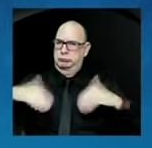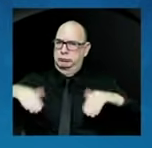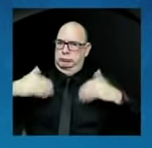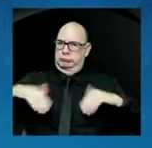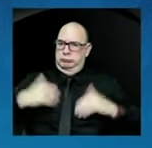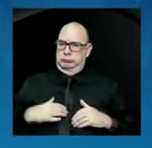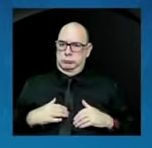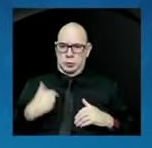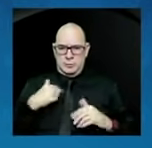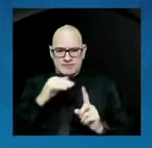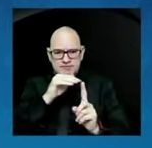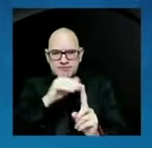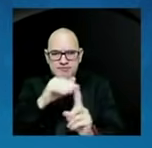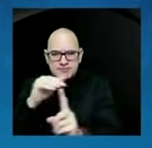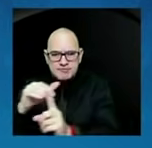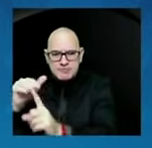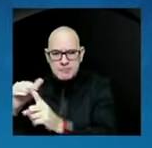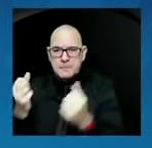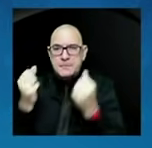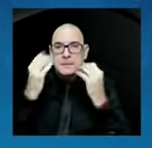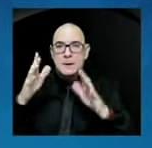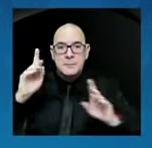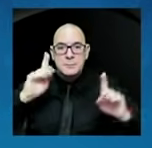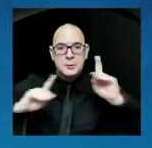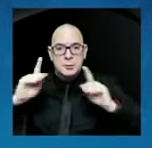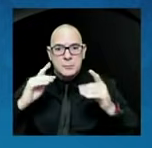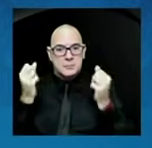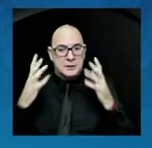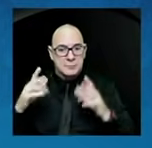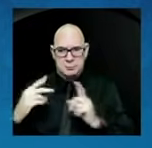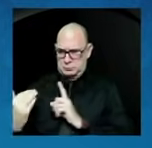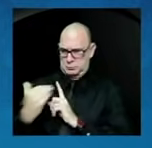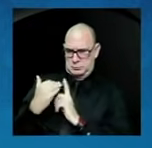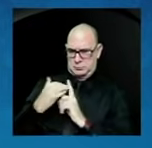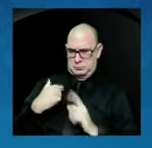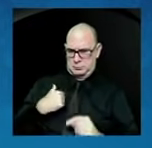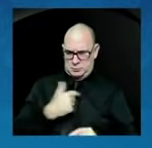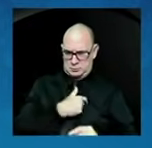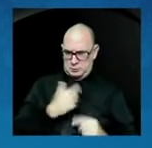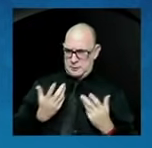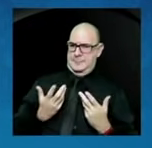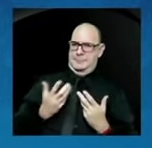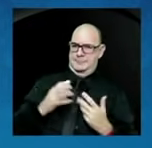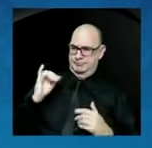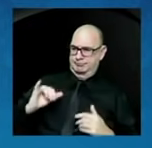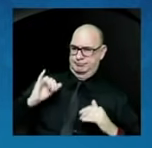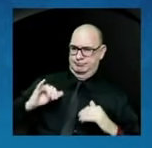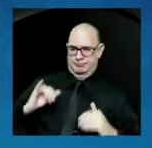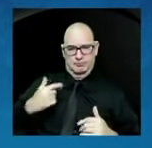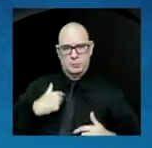SPACE, WE HAVE REMINDED MANY,